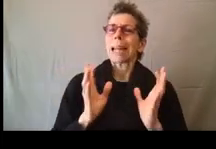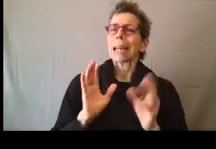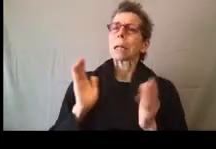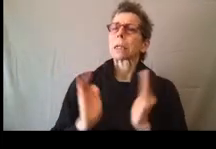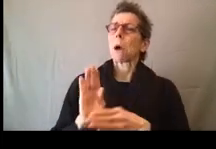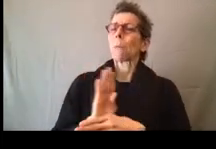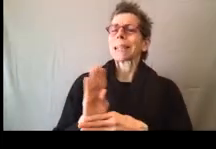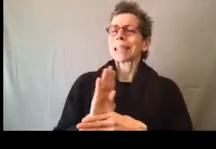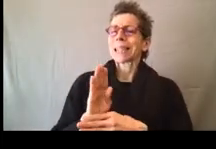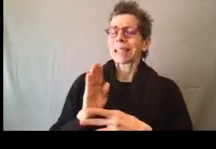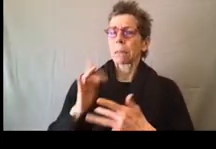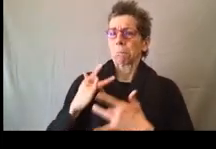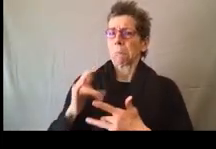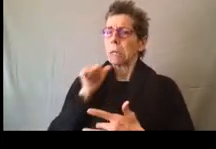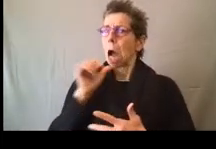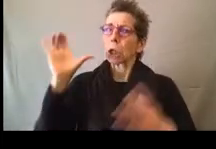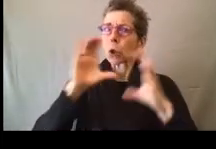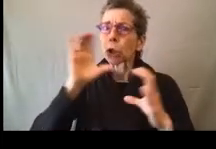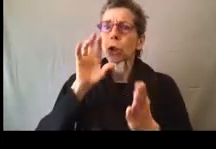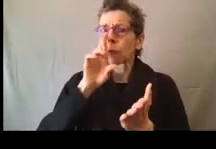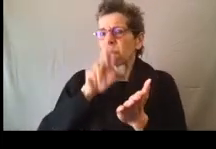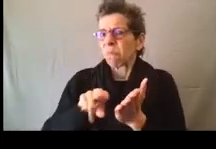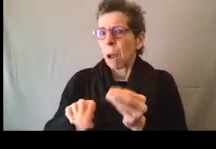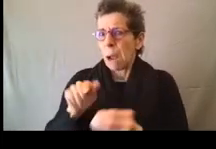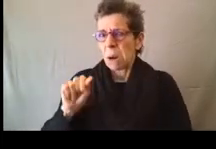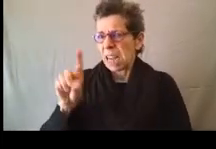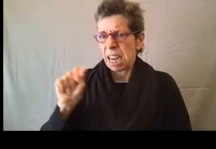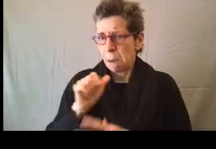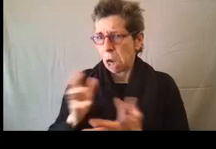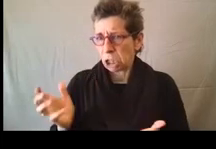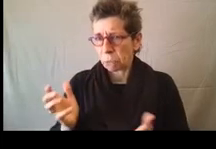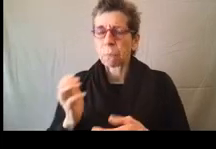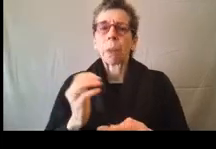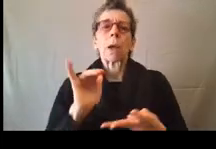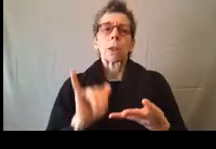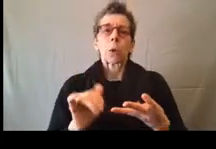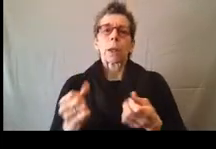accessing information about the ADA. This was to support our approach to packaging the